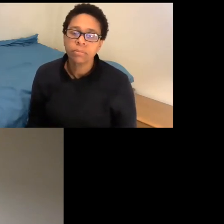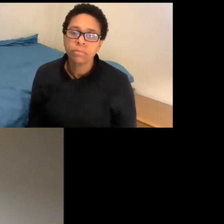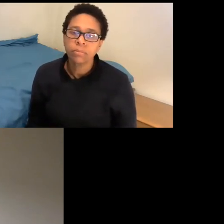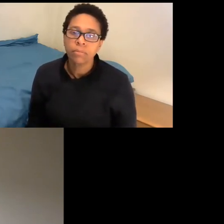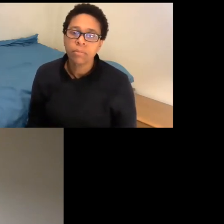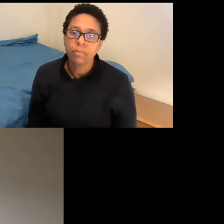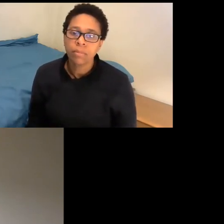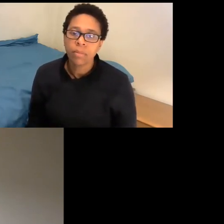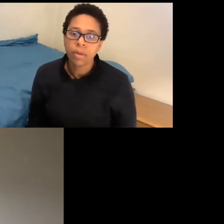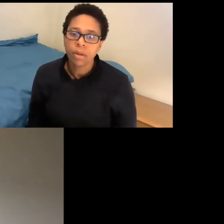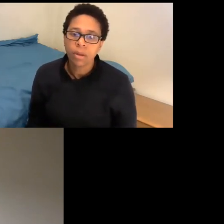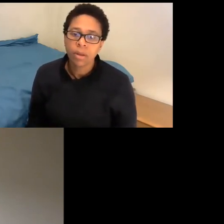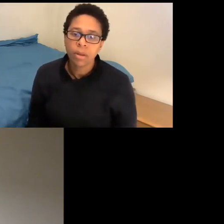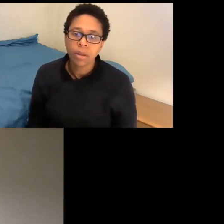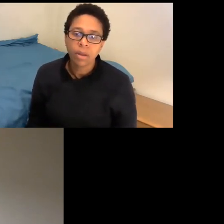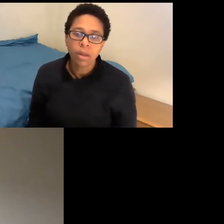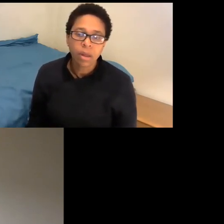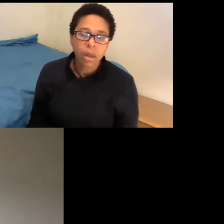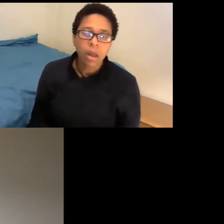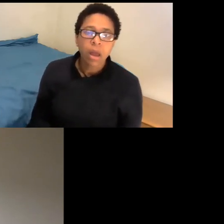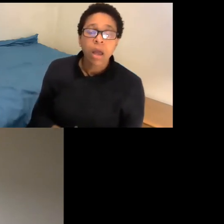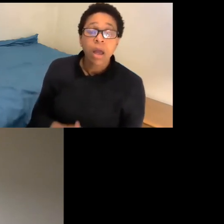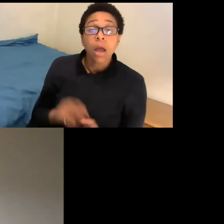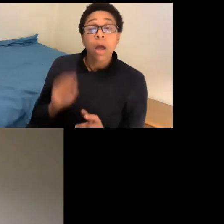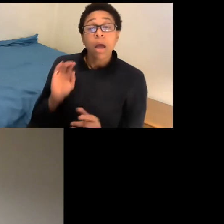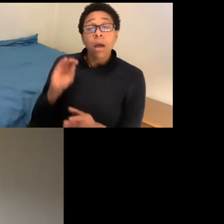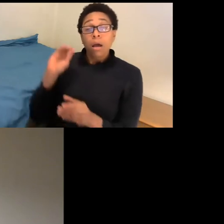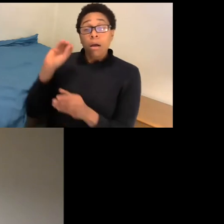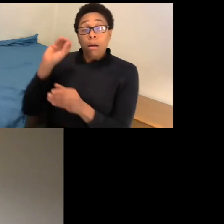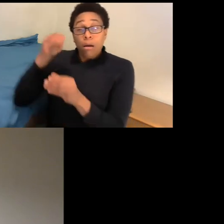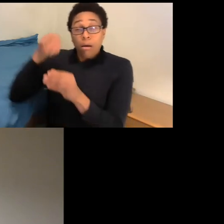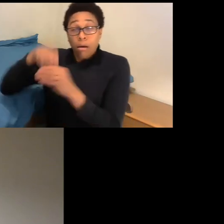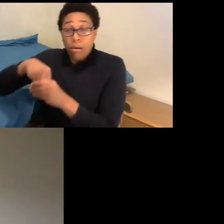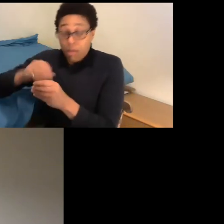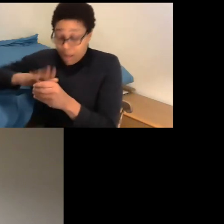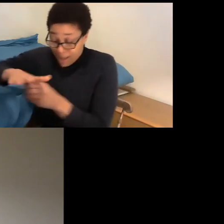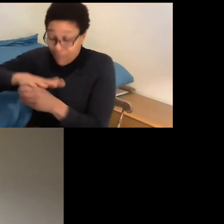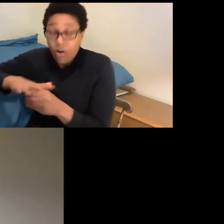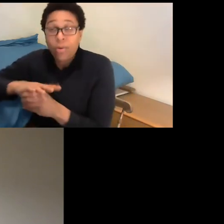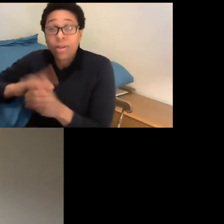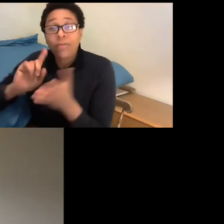interfaith space when it comes to LGBTQIA issues, I would often